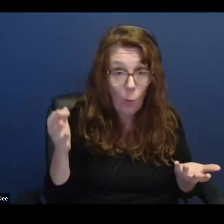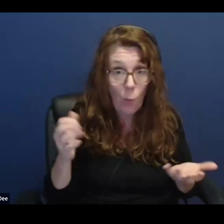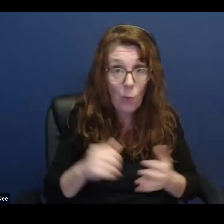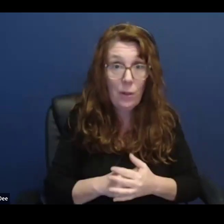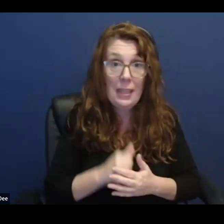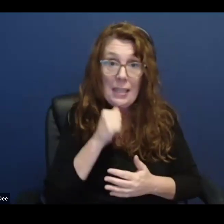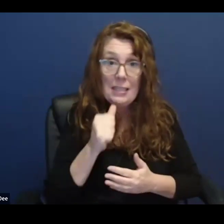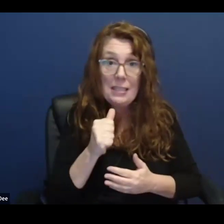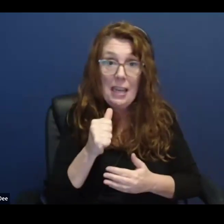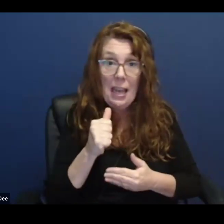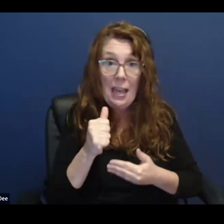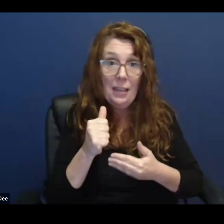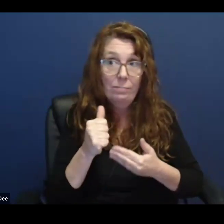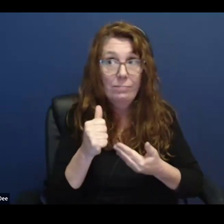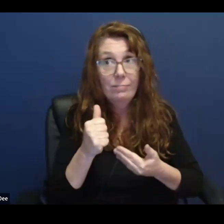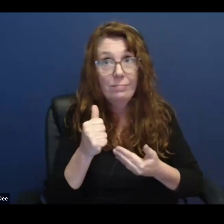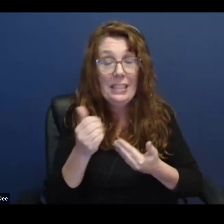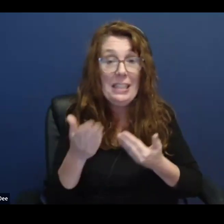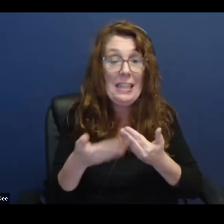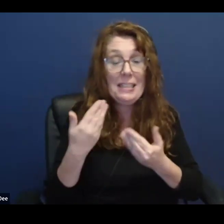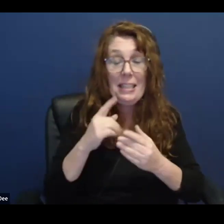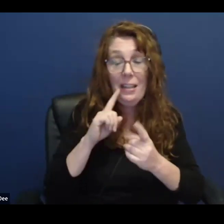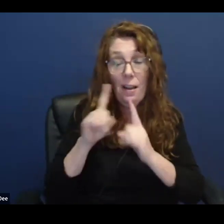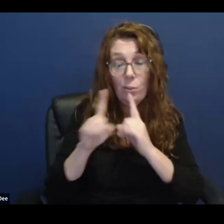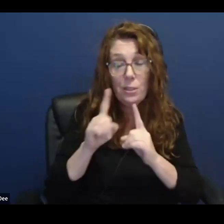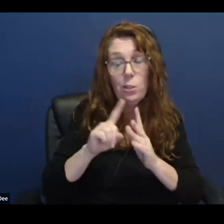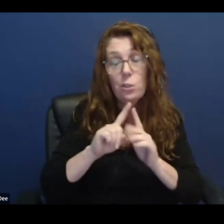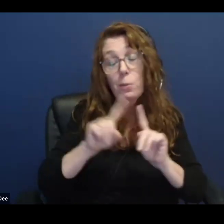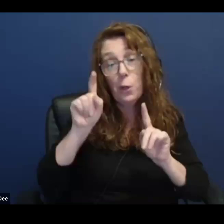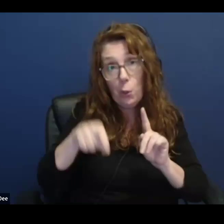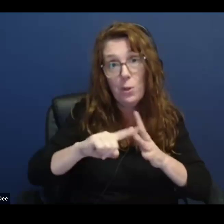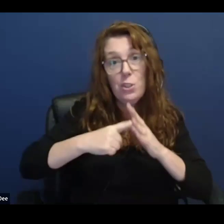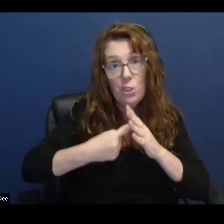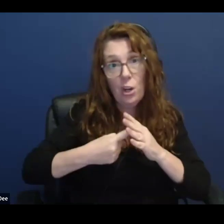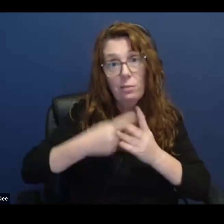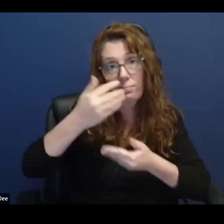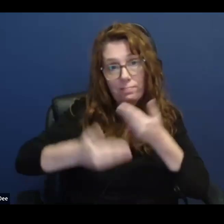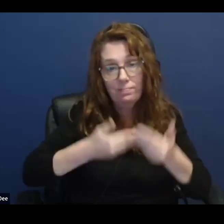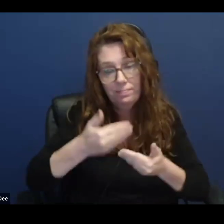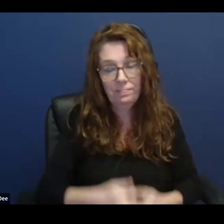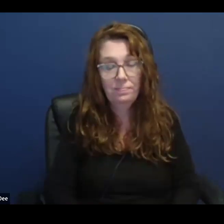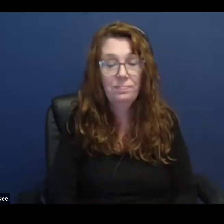be an easy conversation, but the conversation has to start. That's what NAGPRA requires.